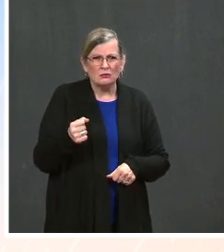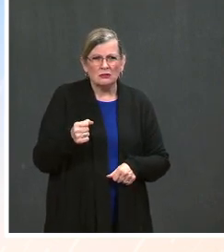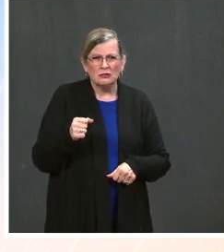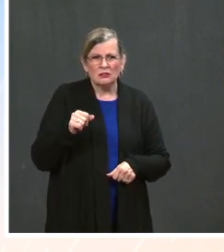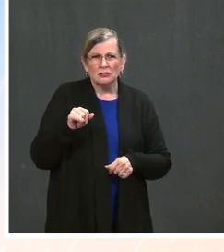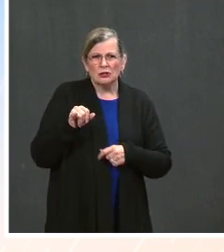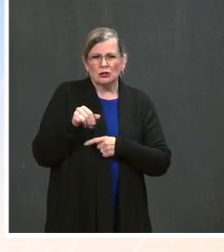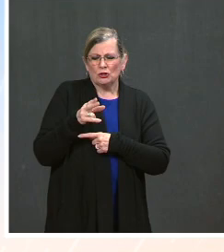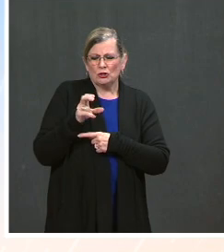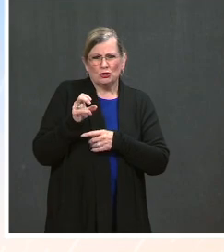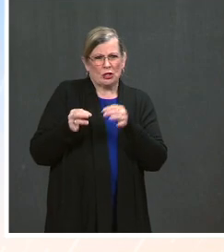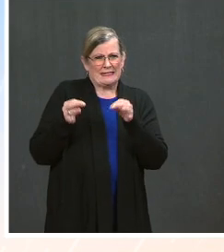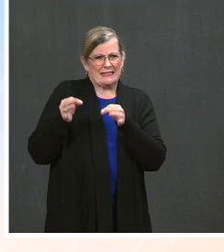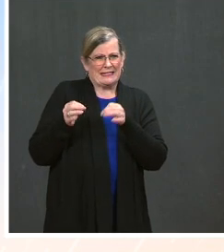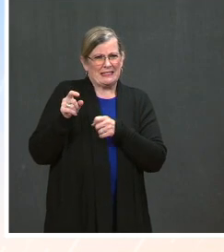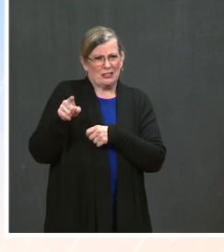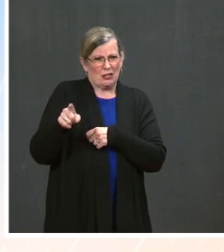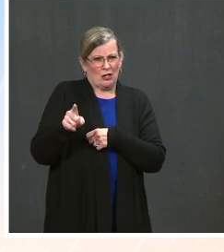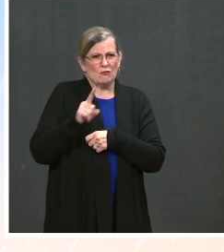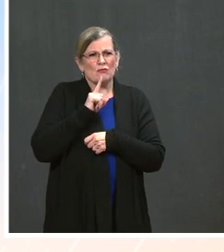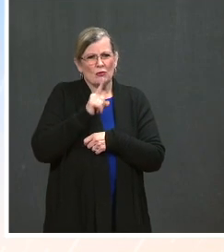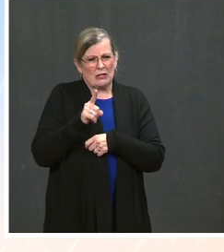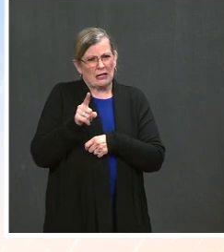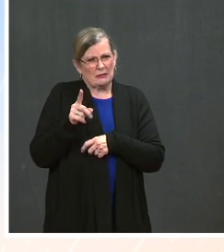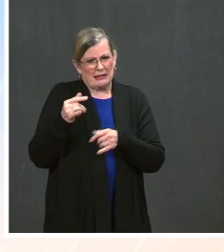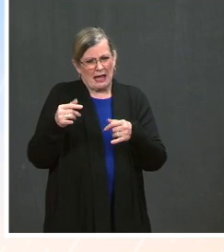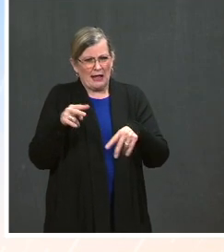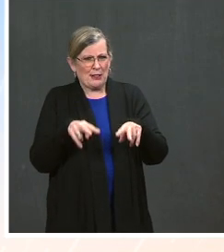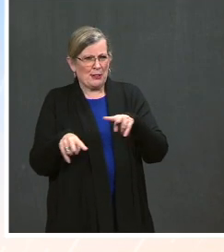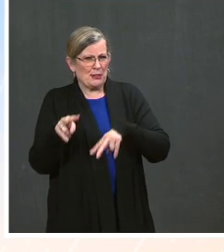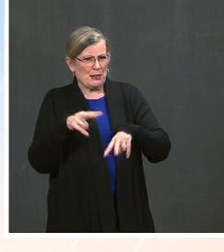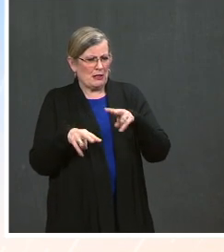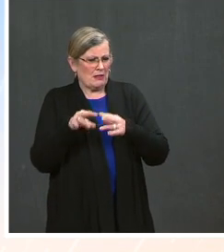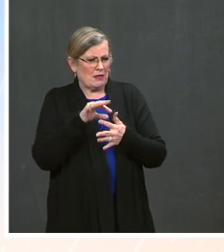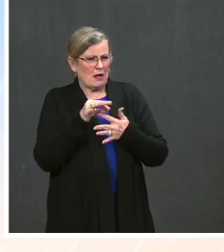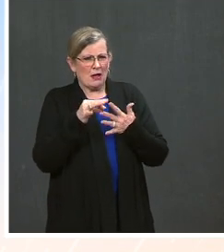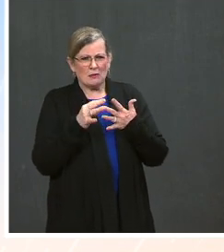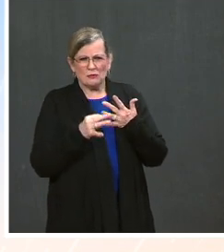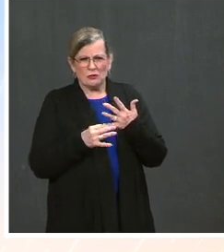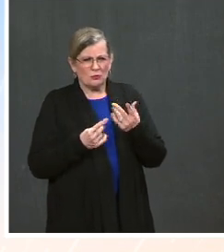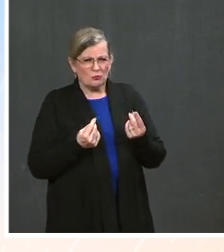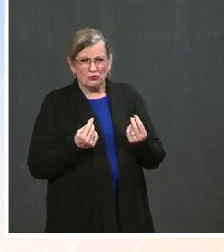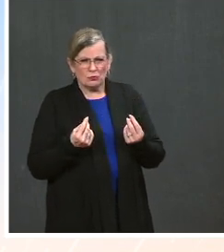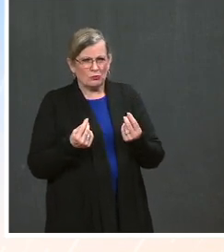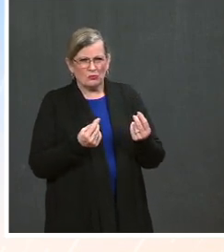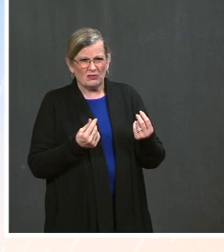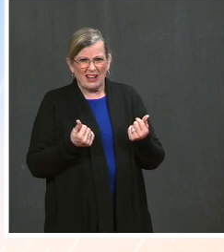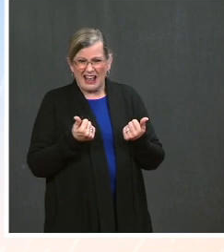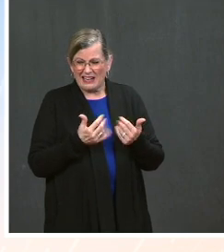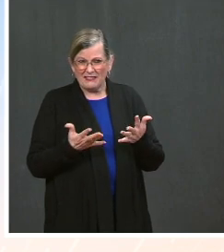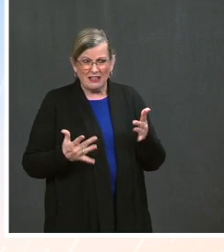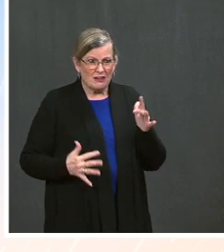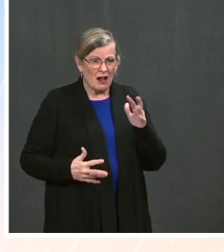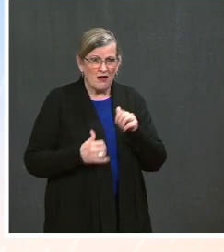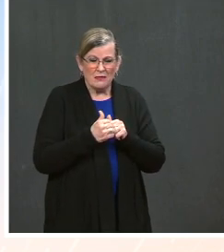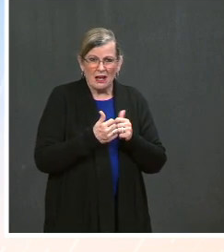that he was looking into options. Can you update us on whether there's -- if there's anything to update us on, just as far as looking into options to get involved?